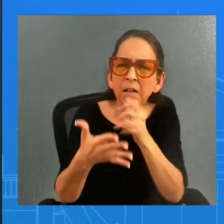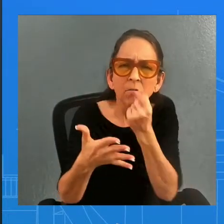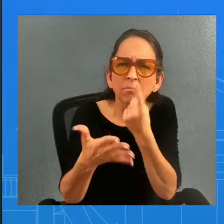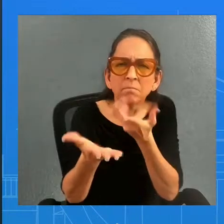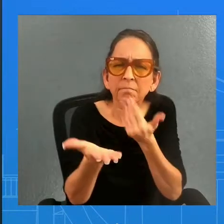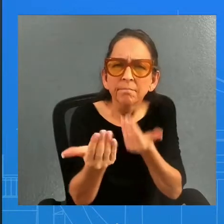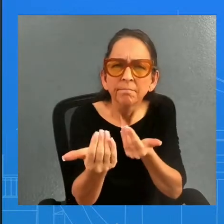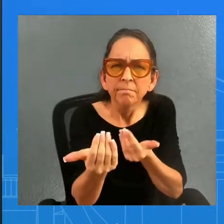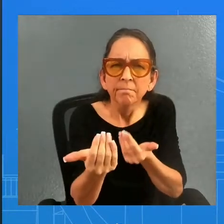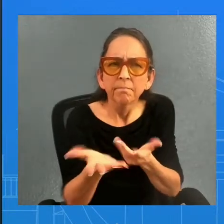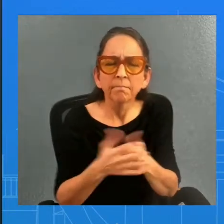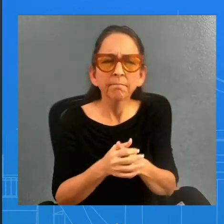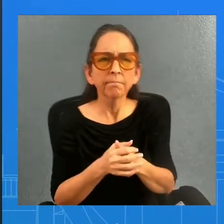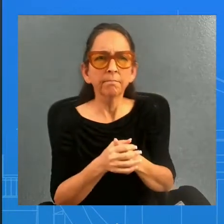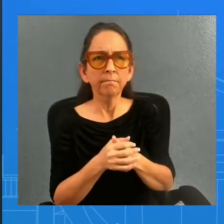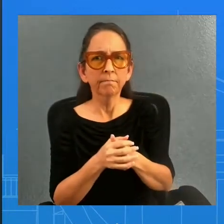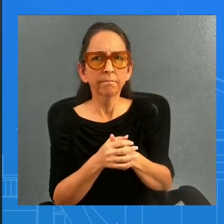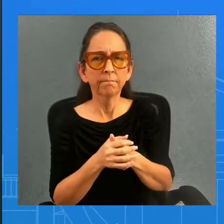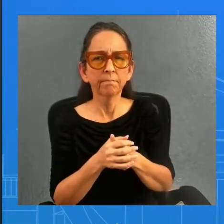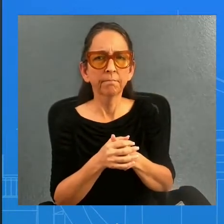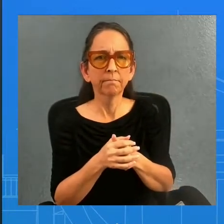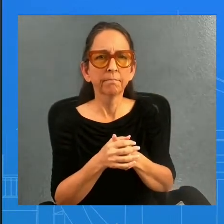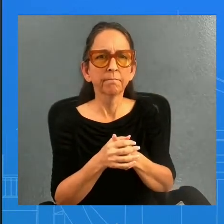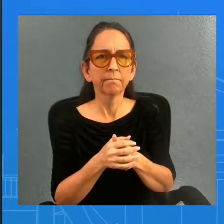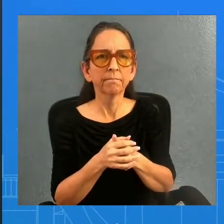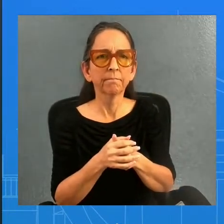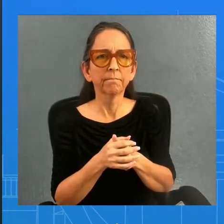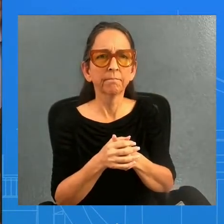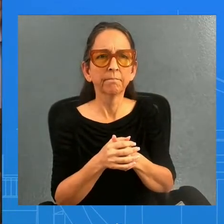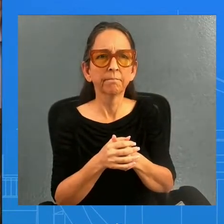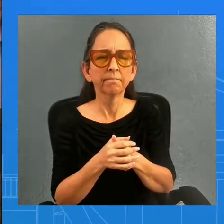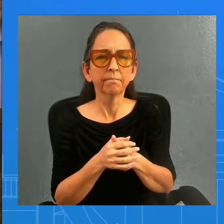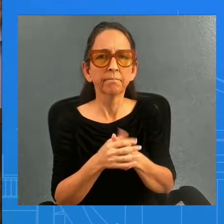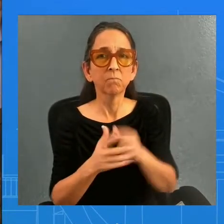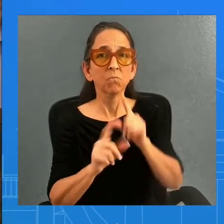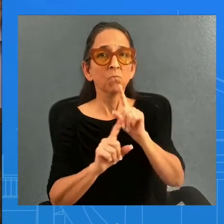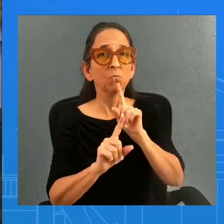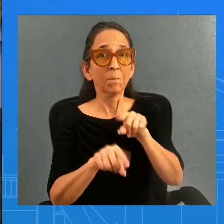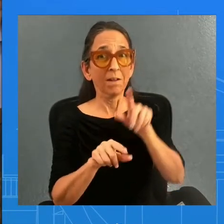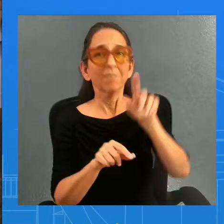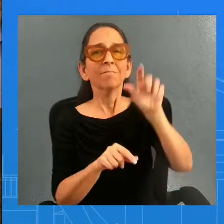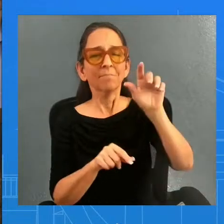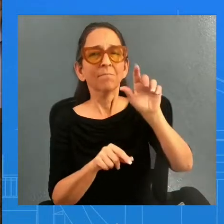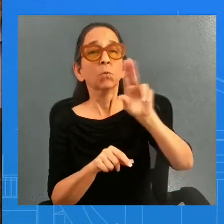does not reflect other countries' intelligence analyses.